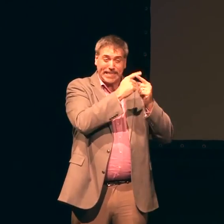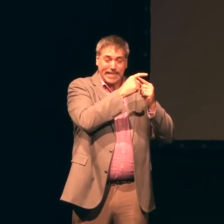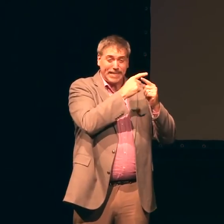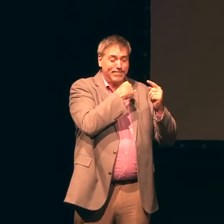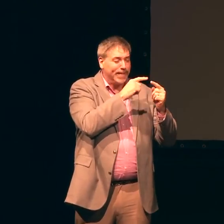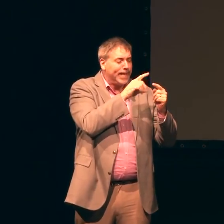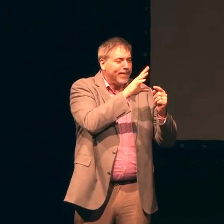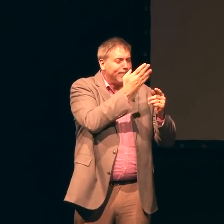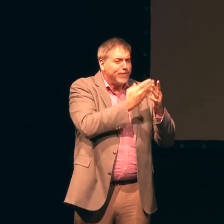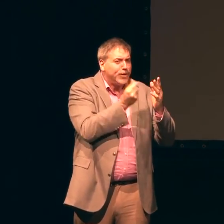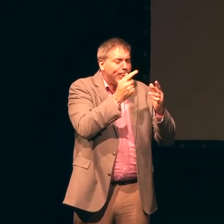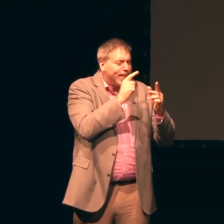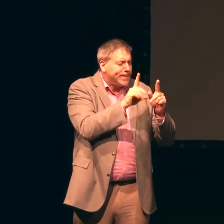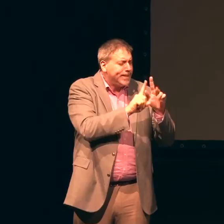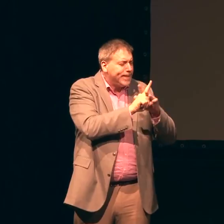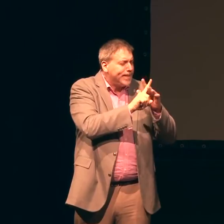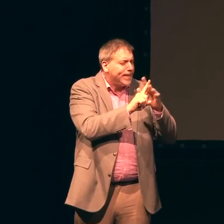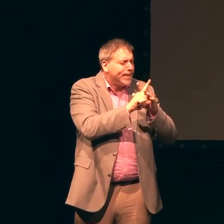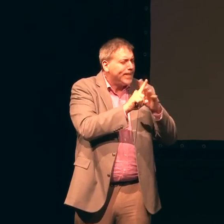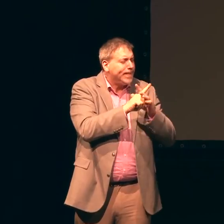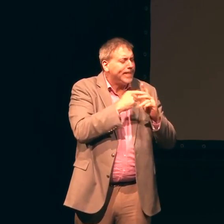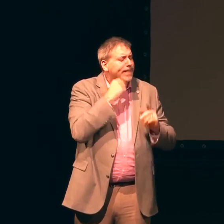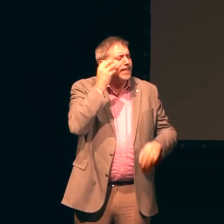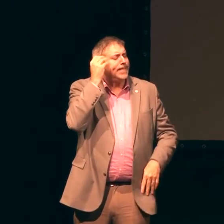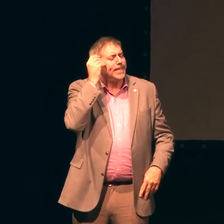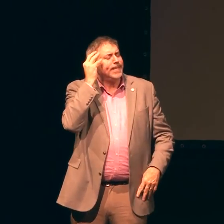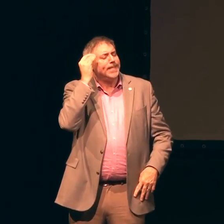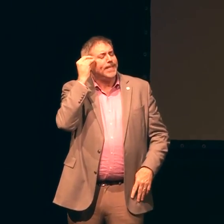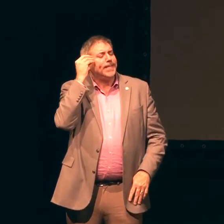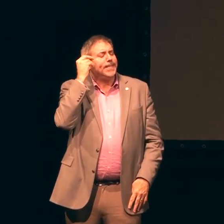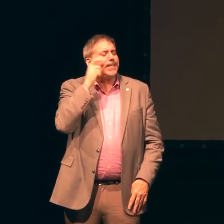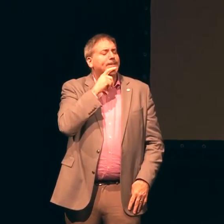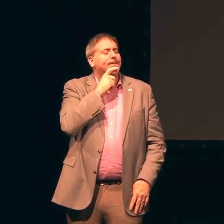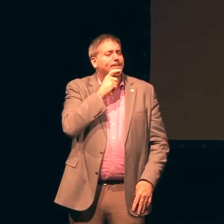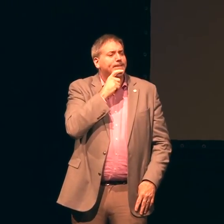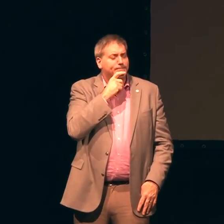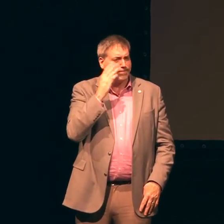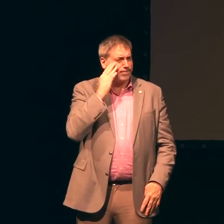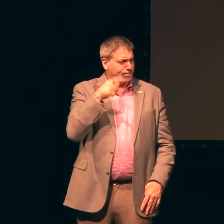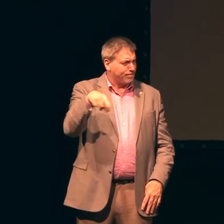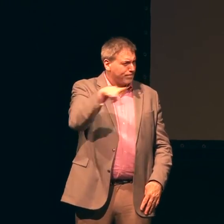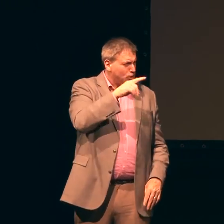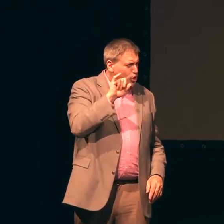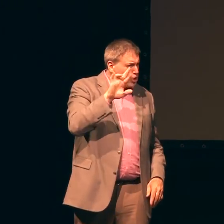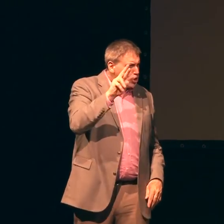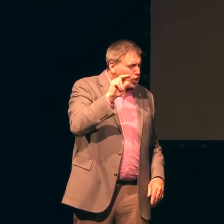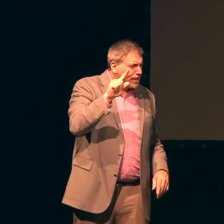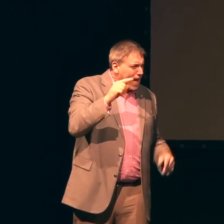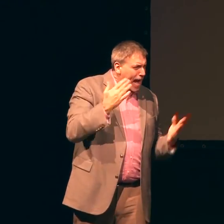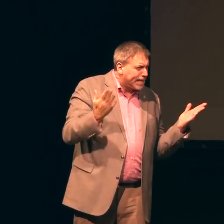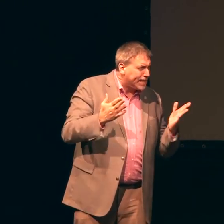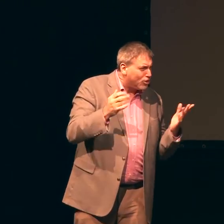the educational strategy team, there were a few thing that is came up and I thought, hmmm, you